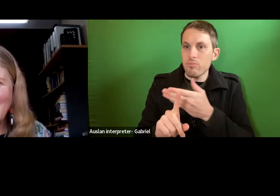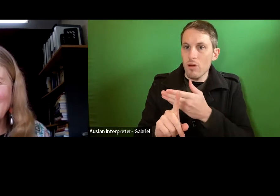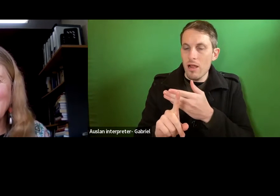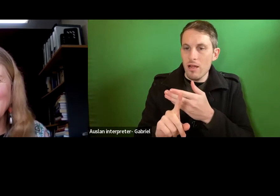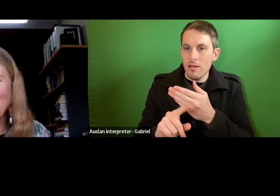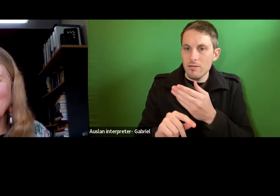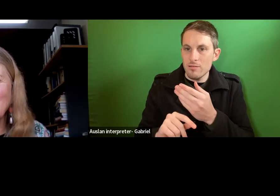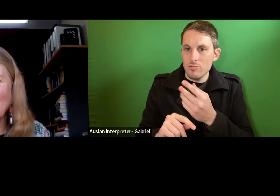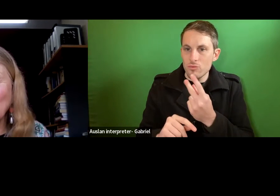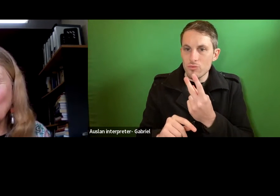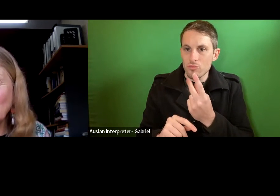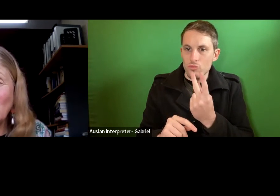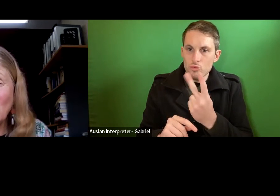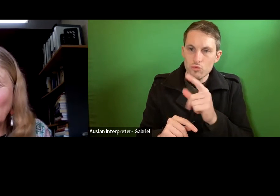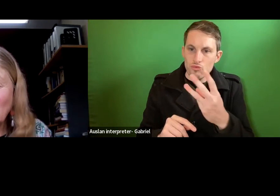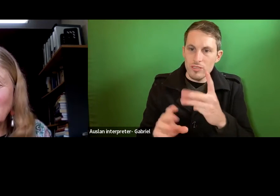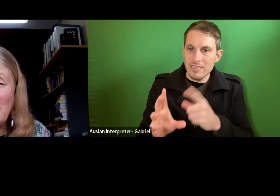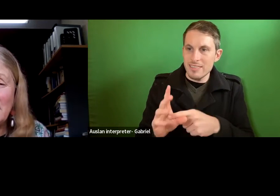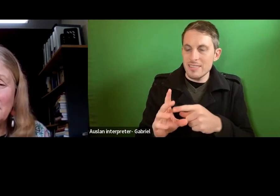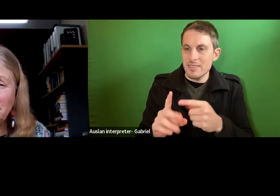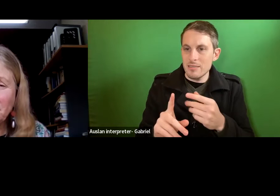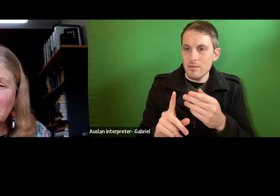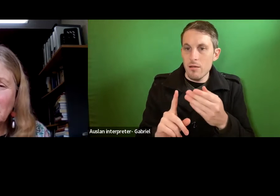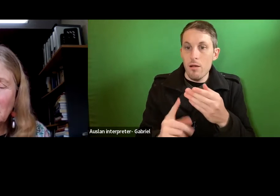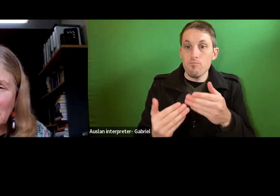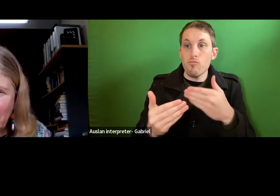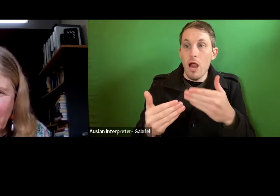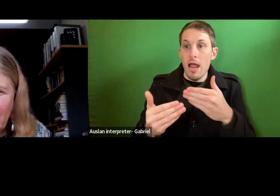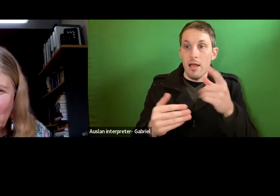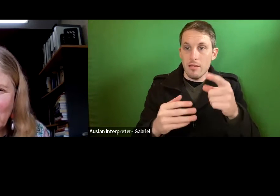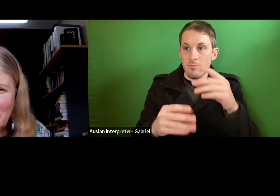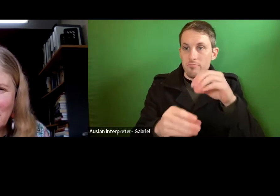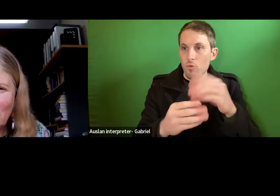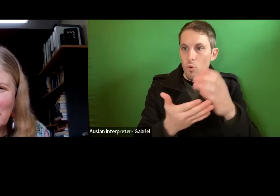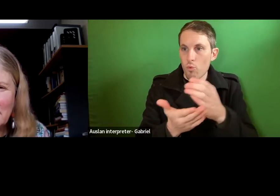undertaking a particular course or training if they have a learning disorder.